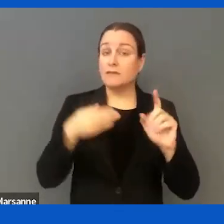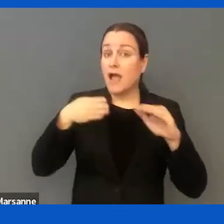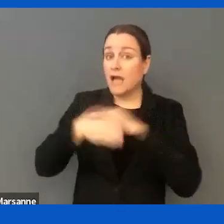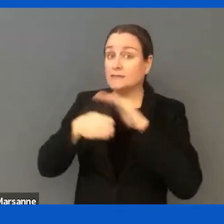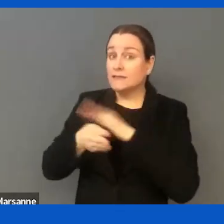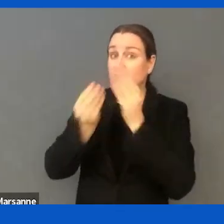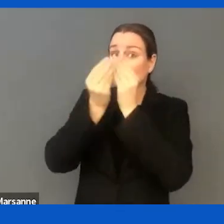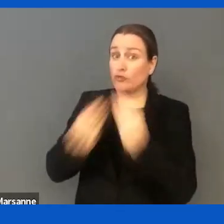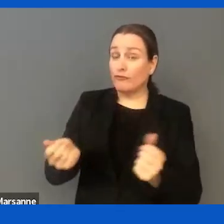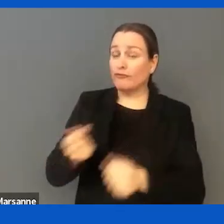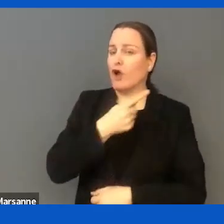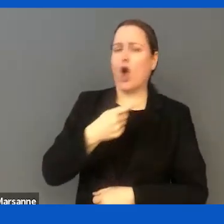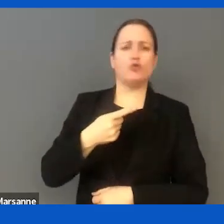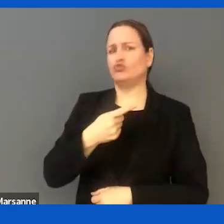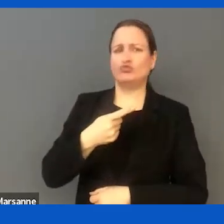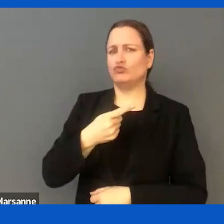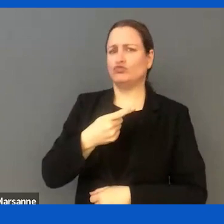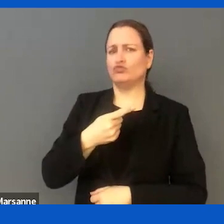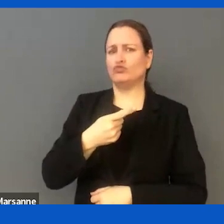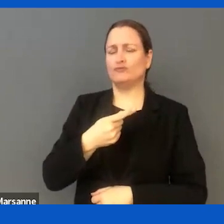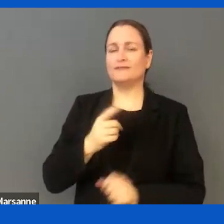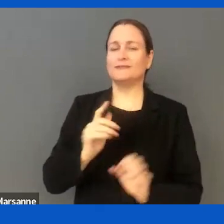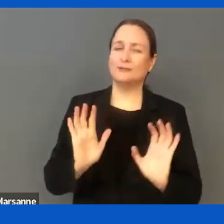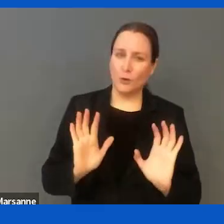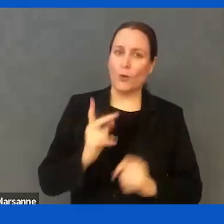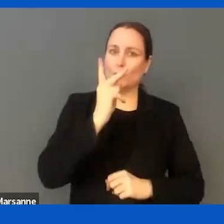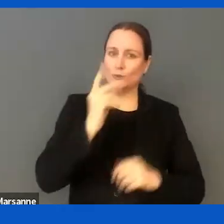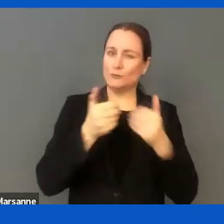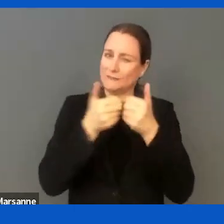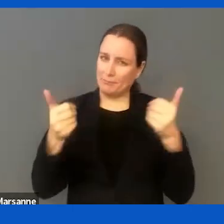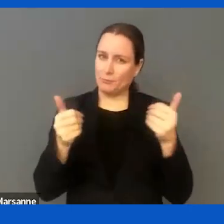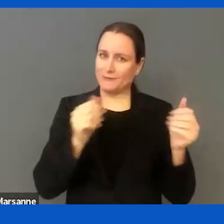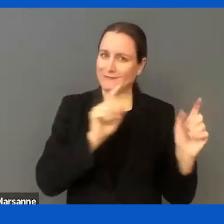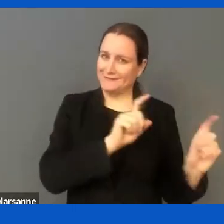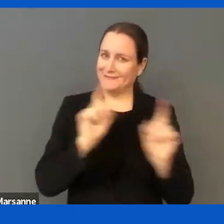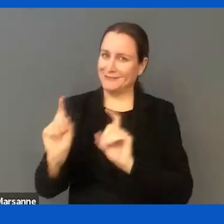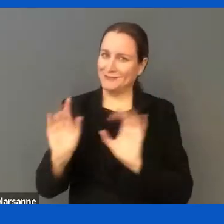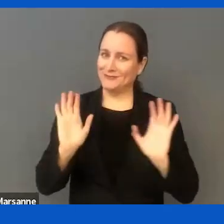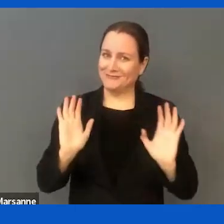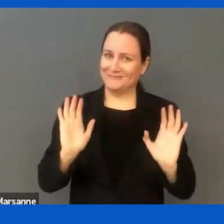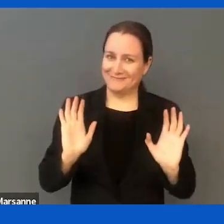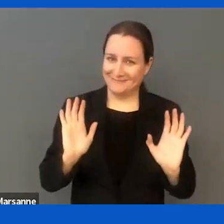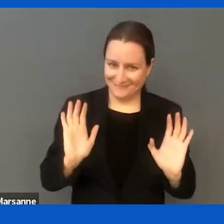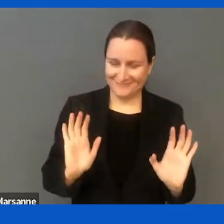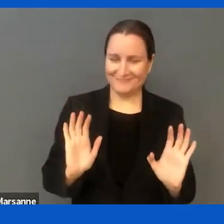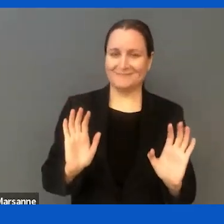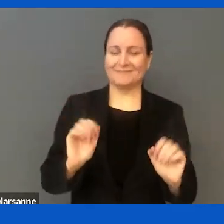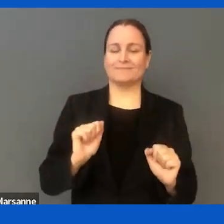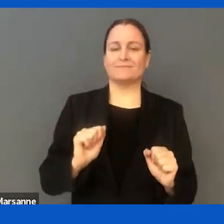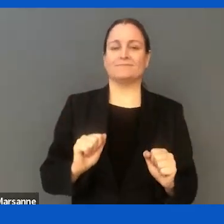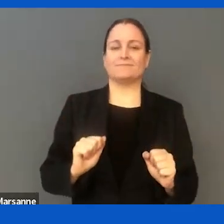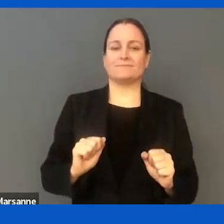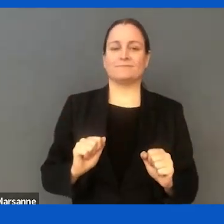differentiate the two things from each other. You know, to give you an example from user research,